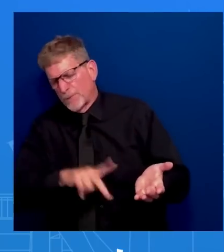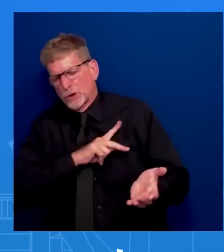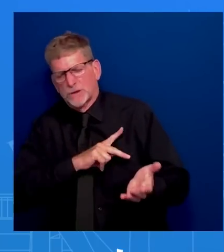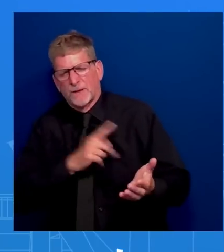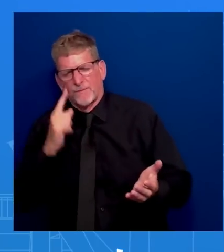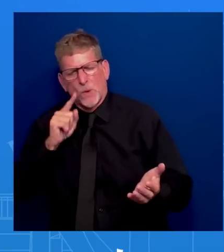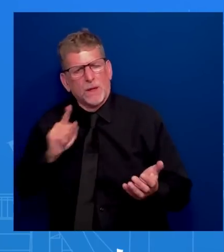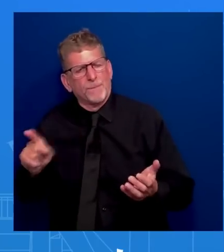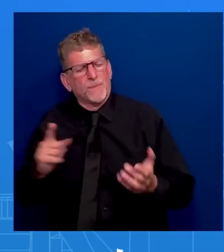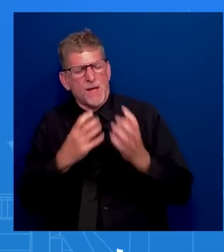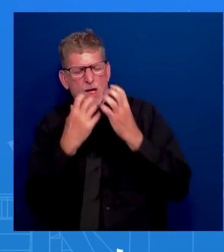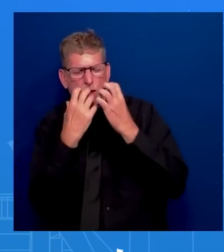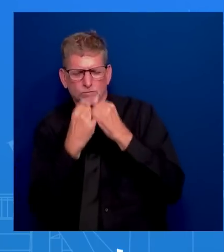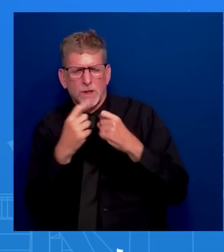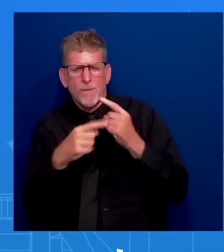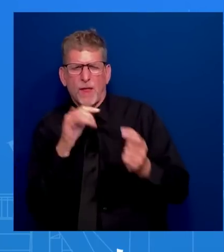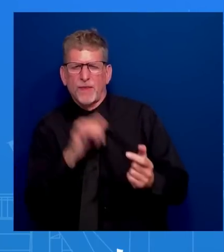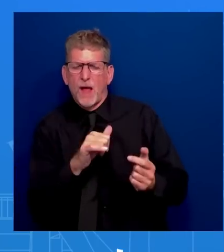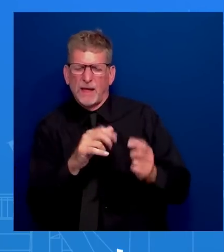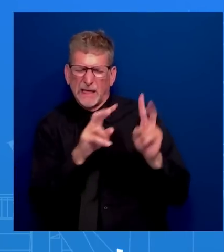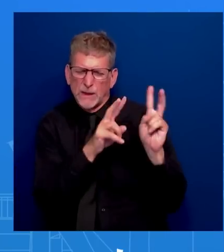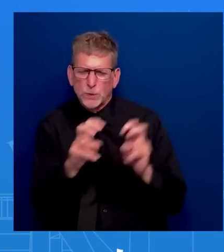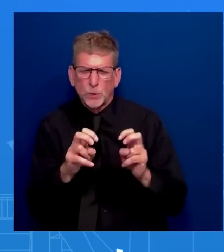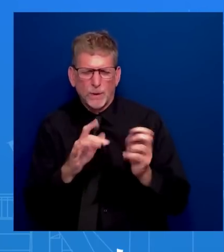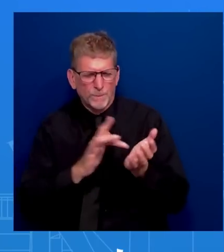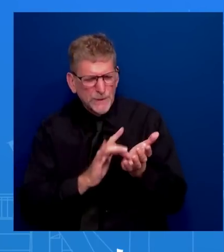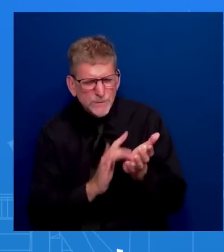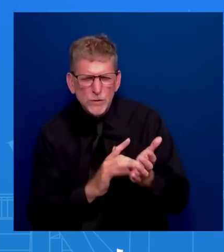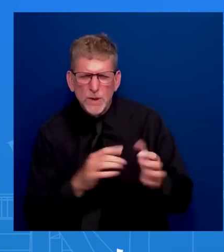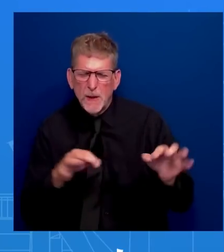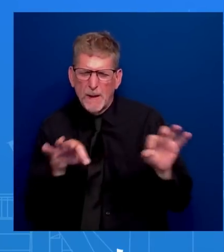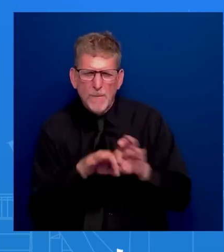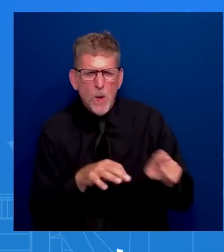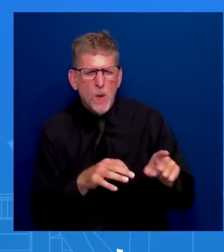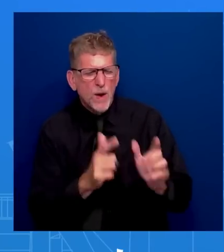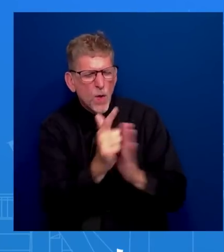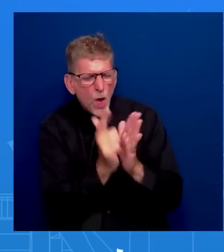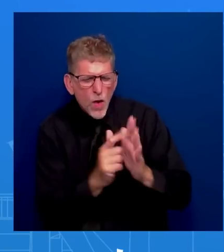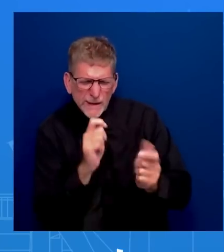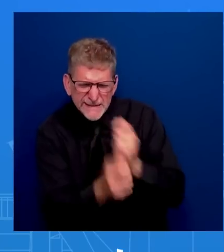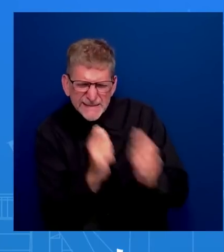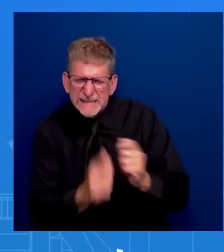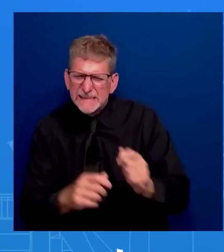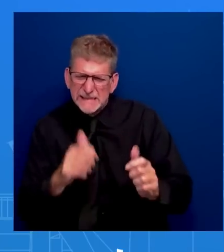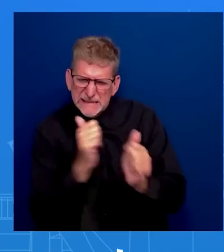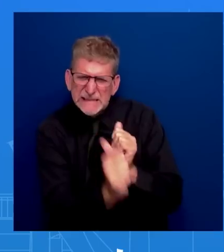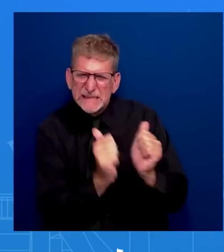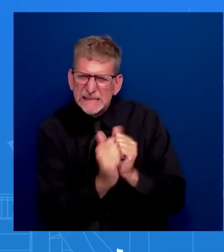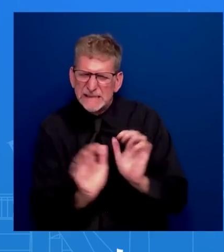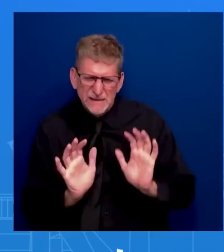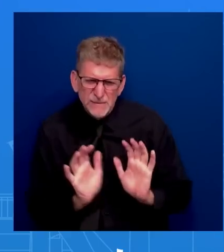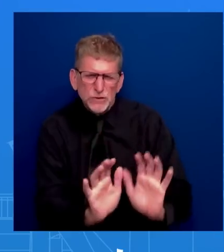the legislation are very popular with the American public. And that's going to be our focus. The Press: The Archivist said in a letter